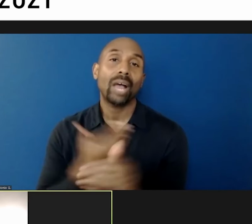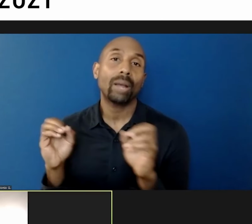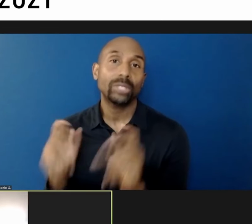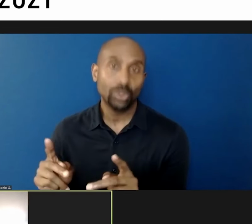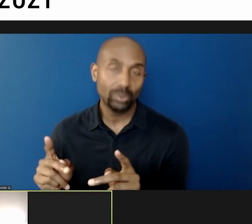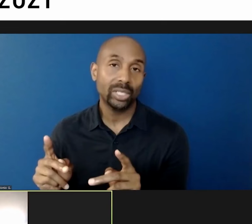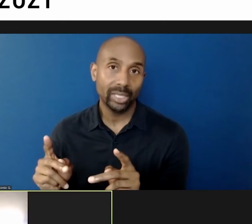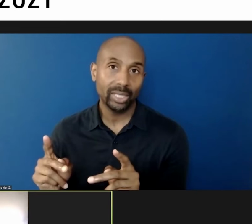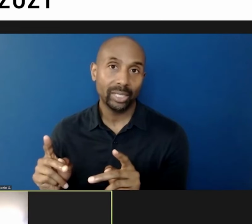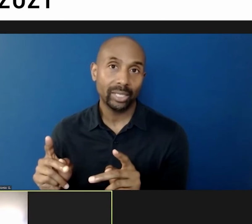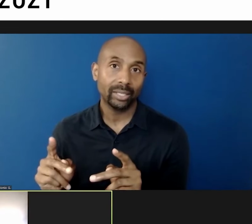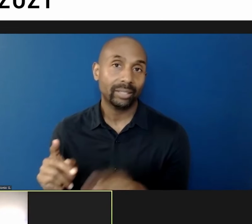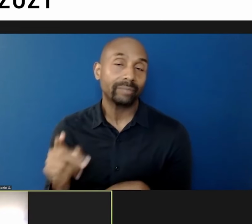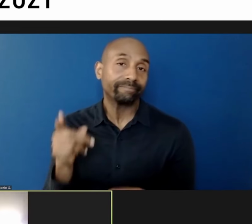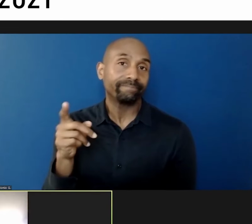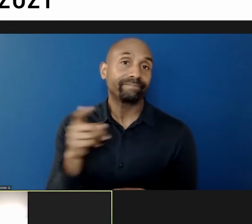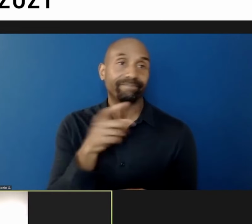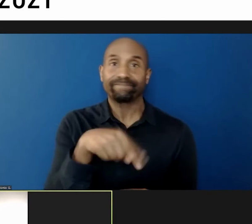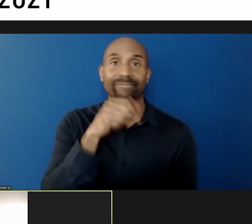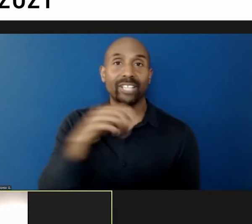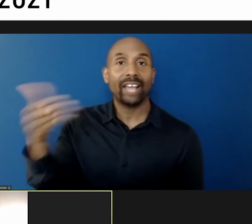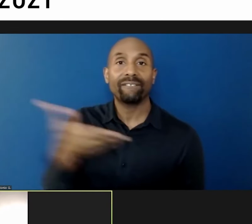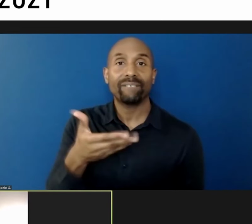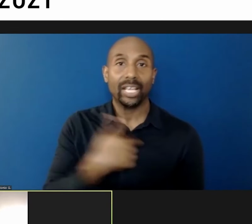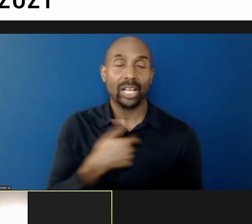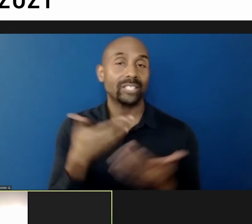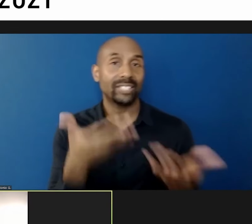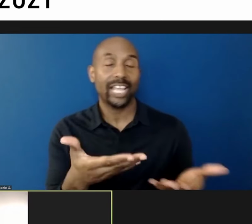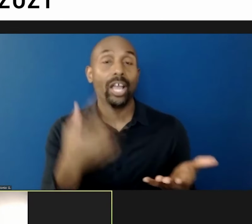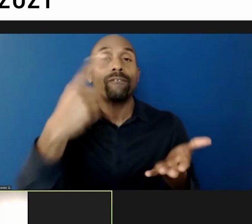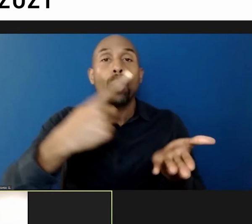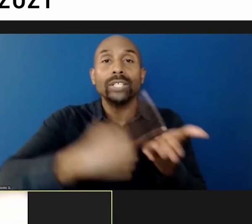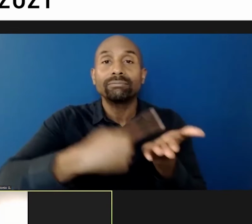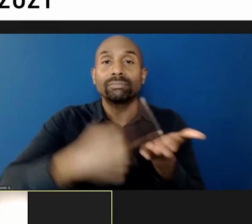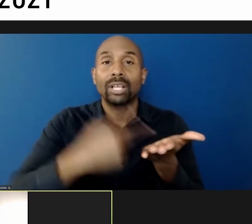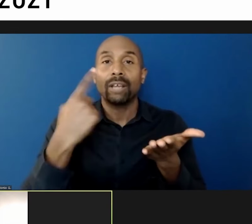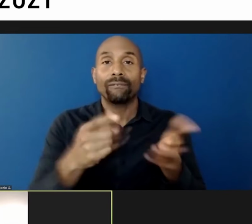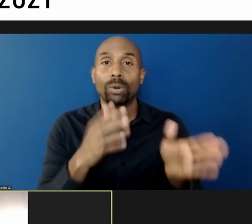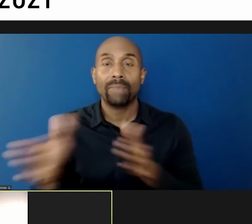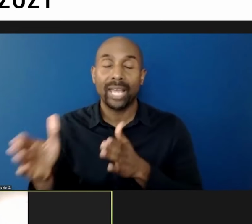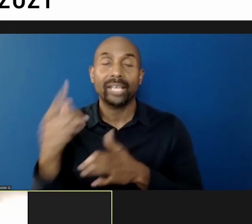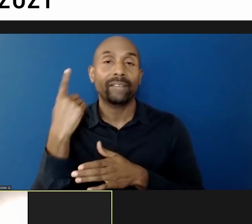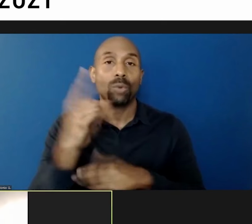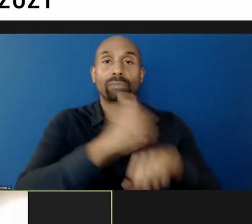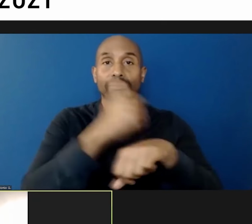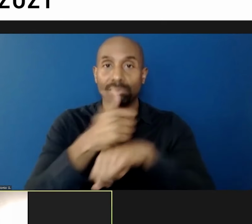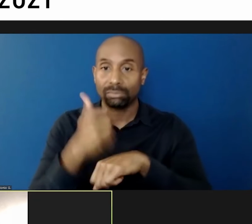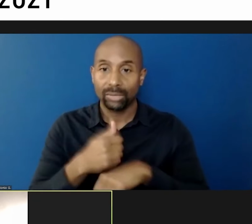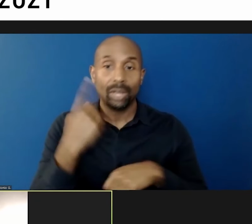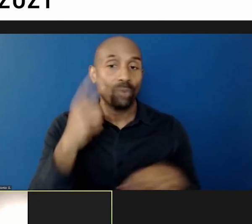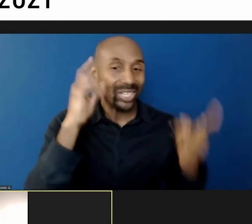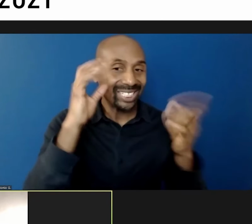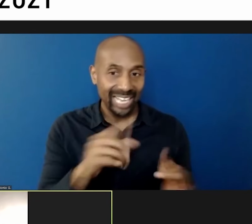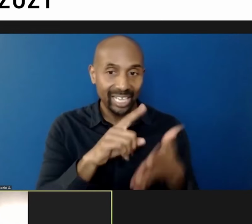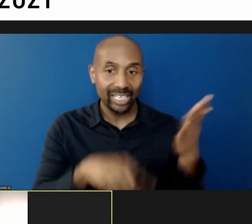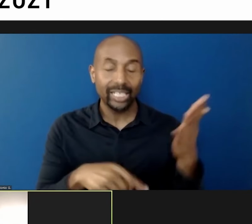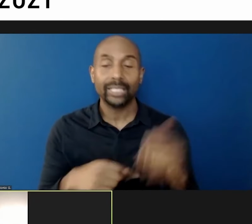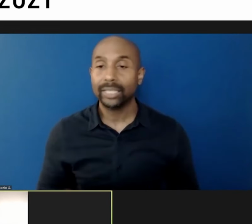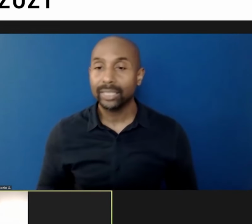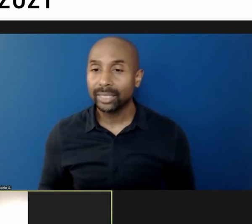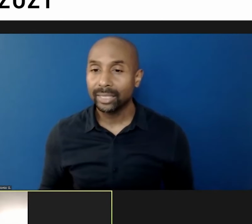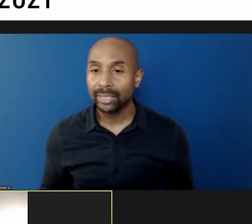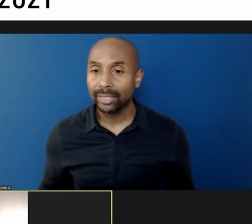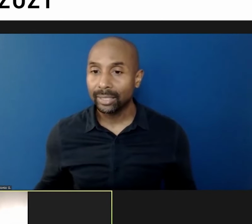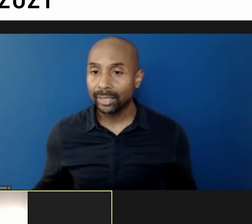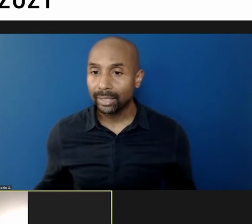So once you identify the barriers, it might be systemic barriers or it might be some institutional